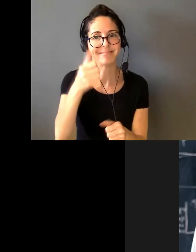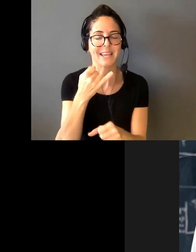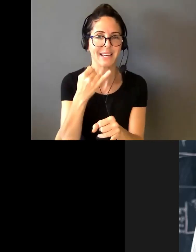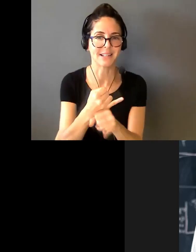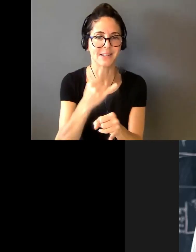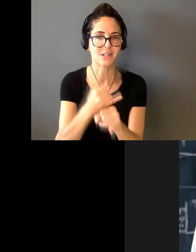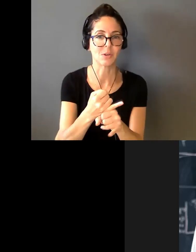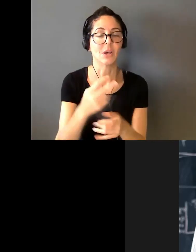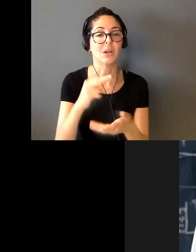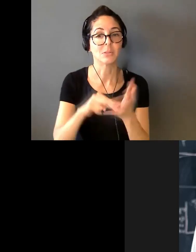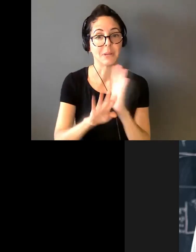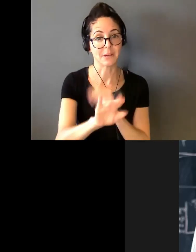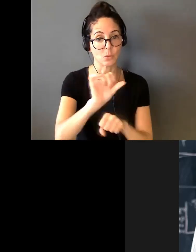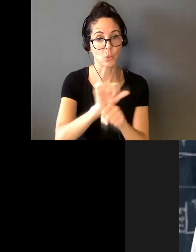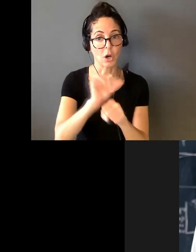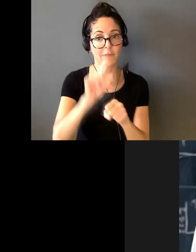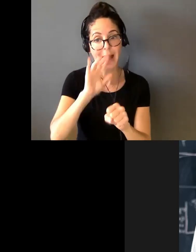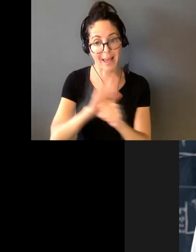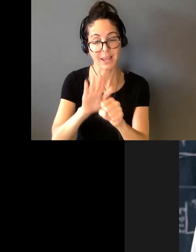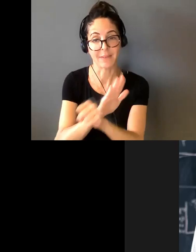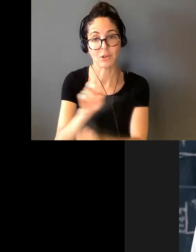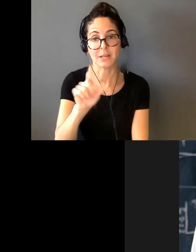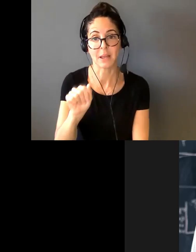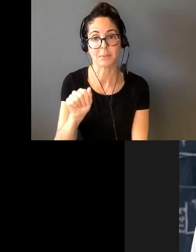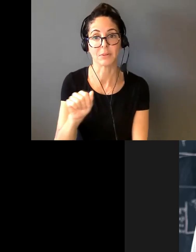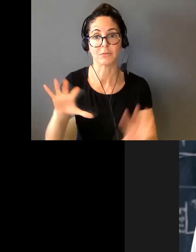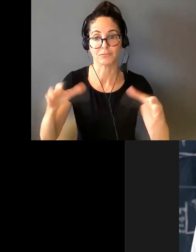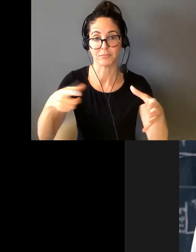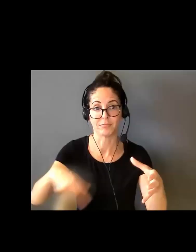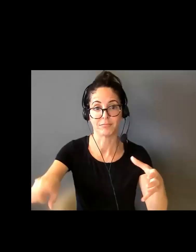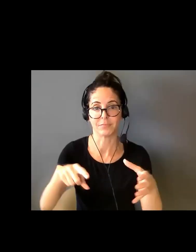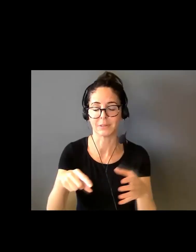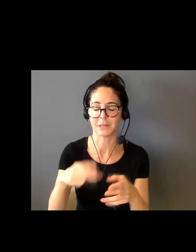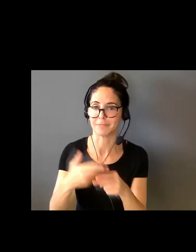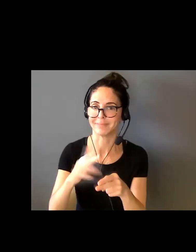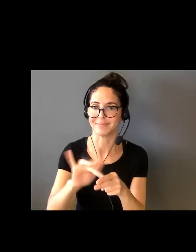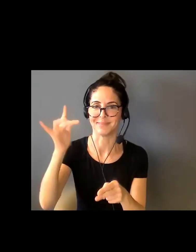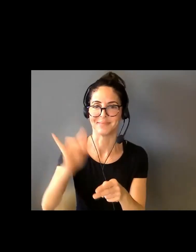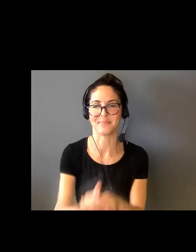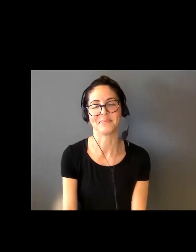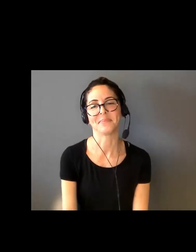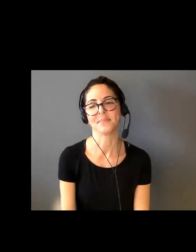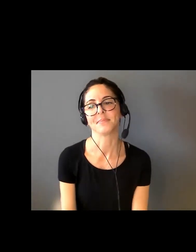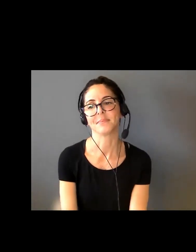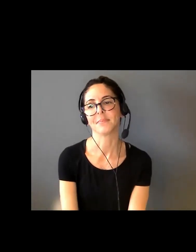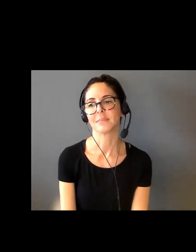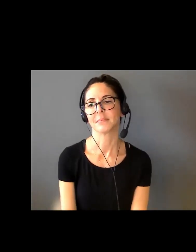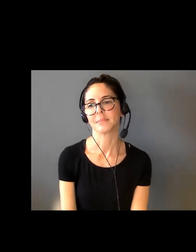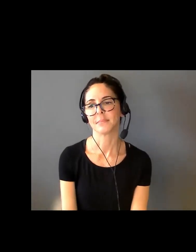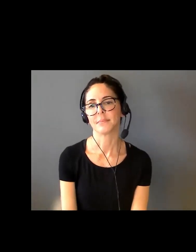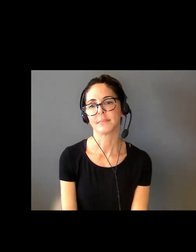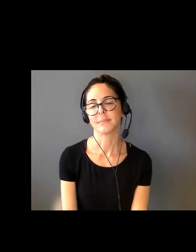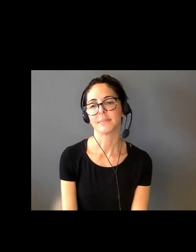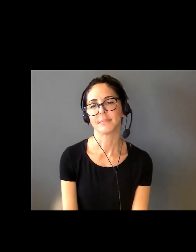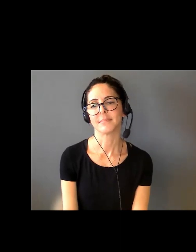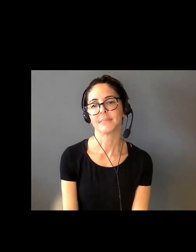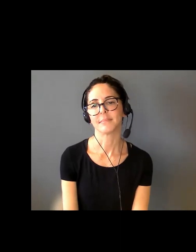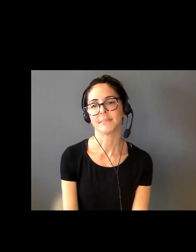advocating for disabled populations is renowned. And I'll take that to heart myself in terms of